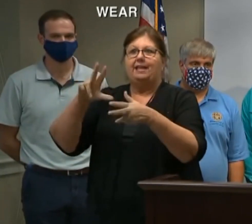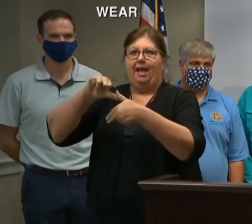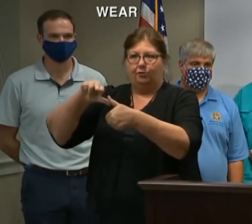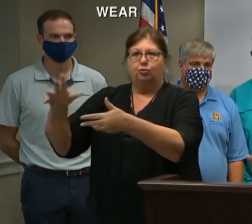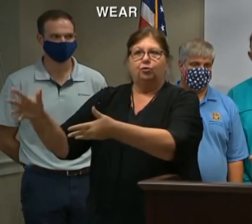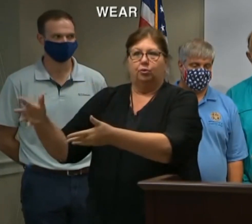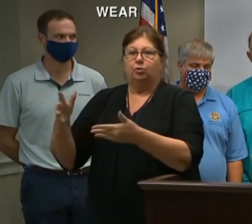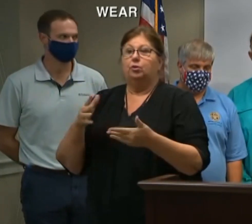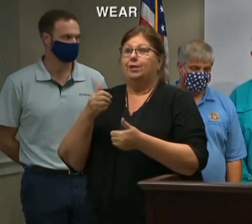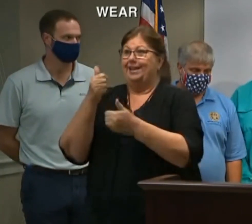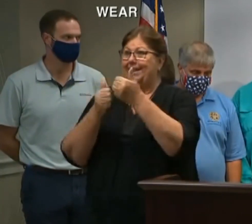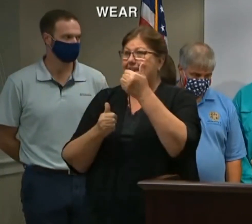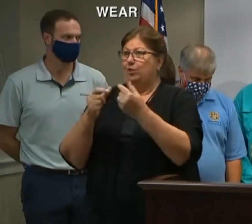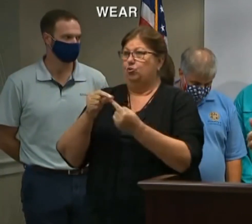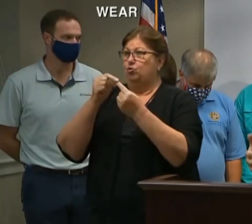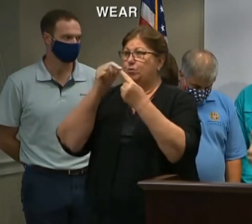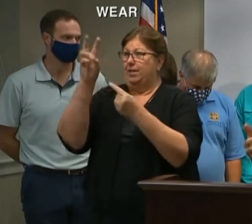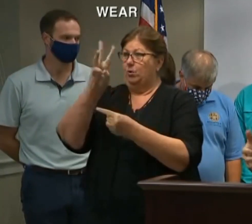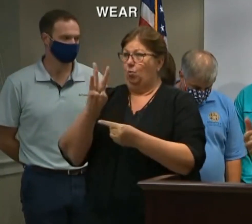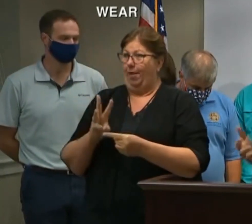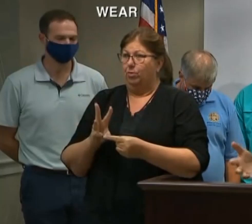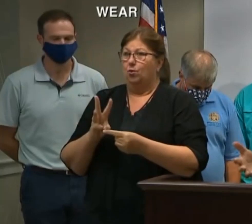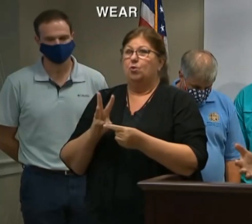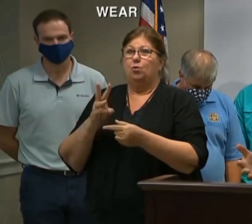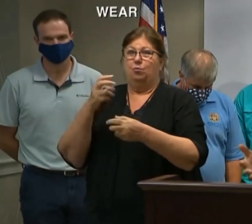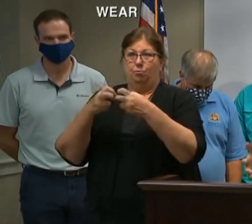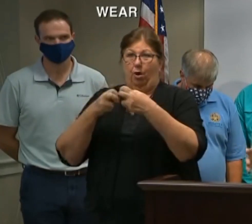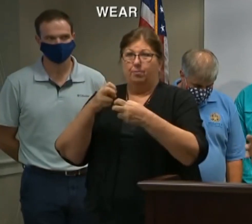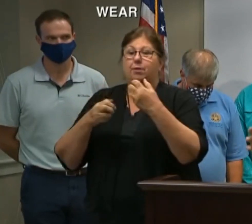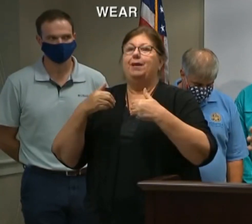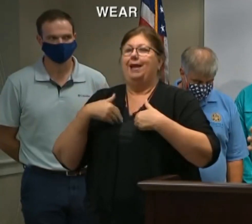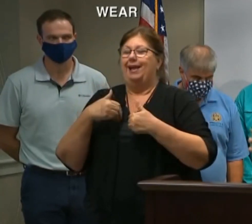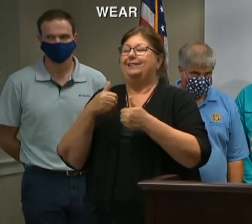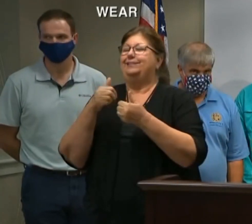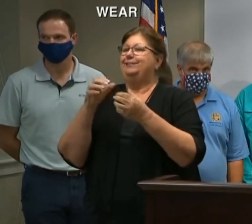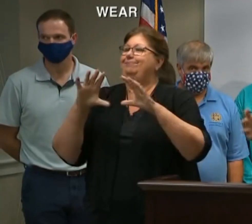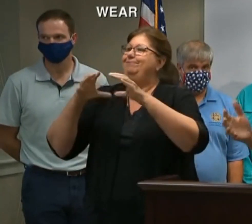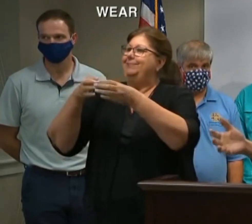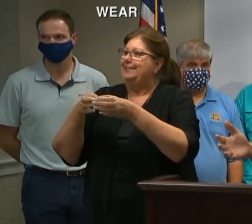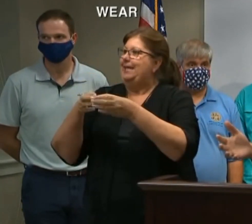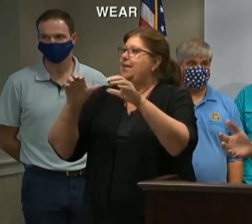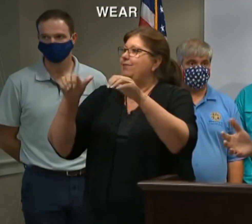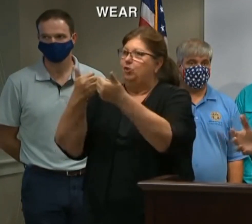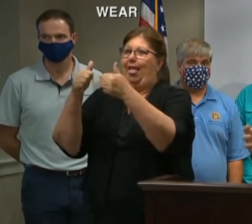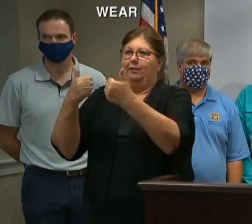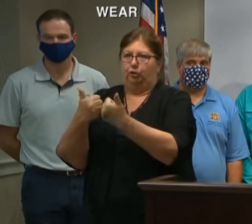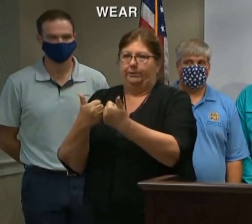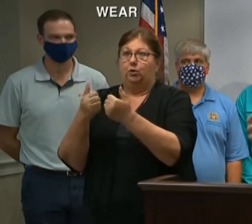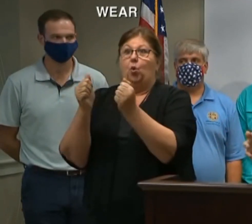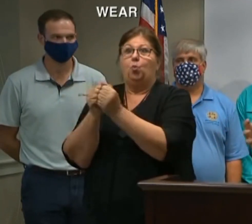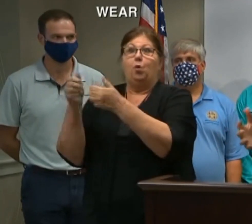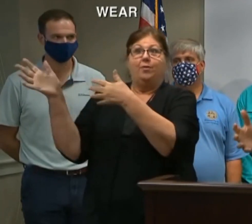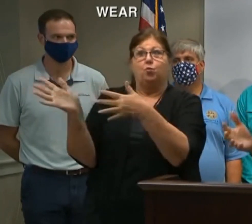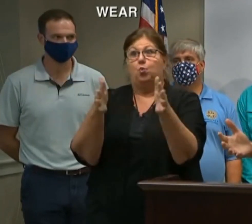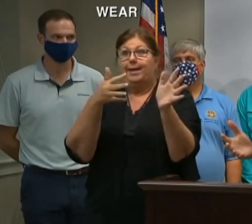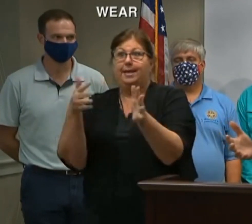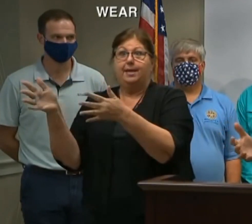unique weather events has a unique set of challenges and with a windstorm event it is very apparent to see the damage